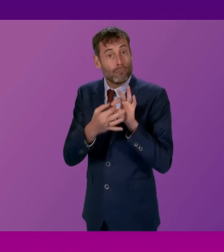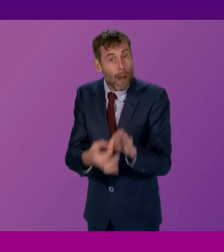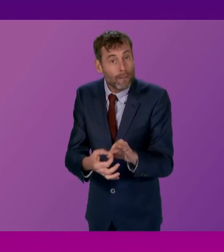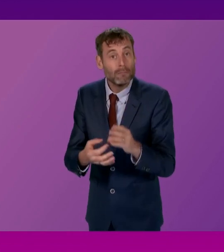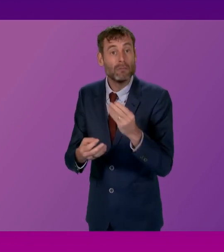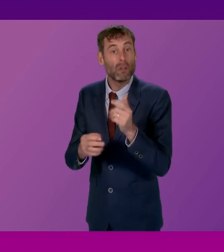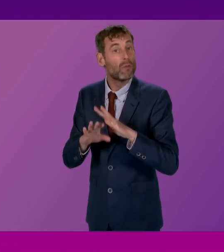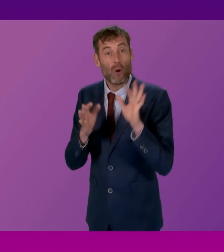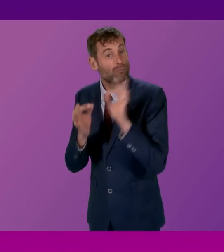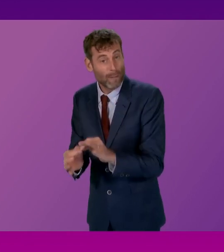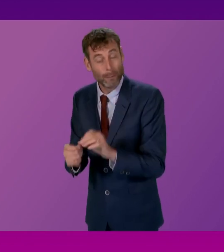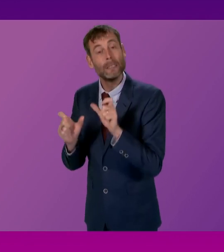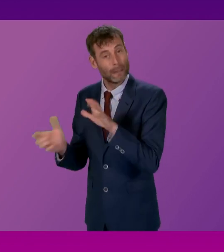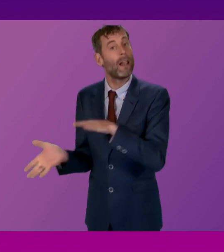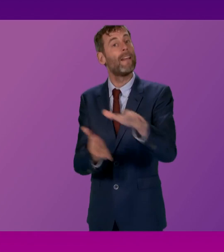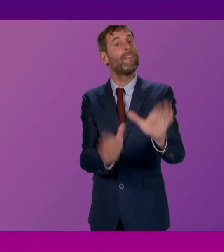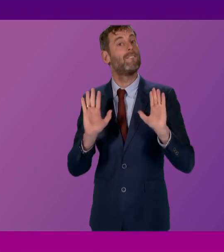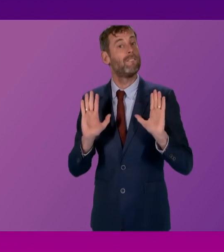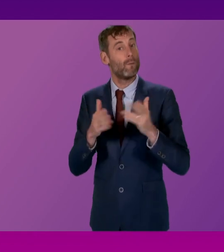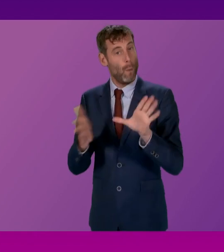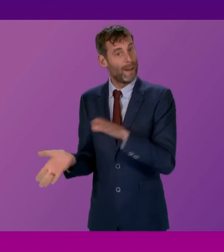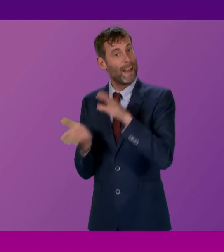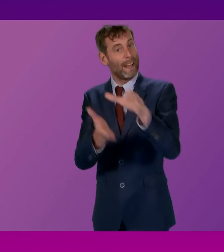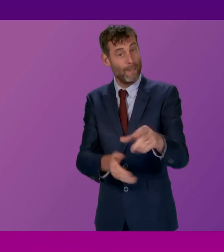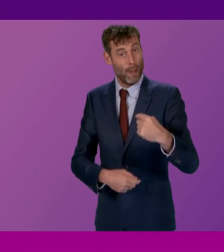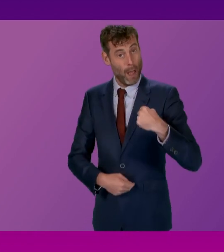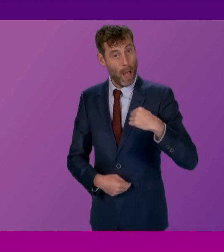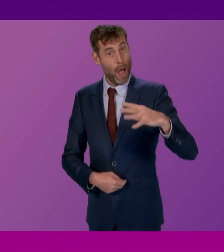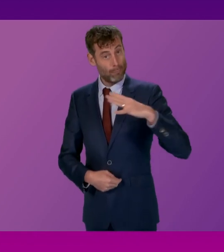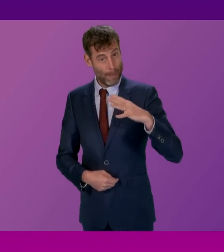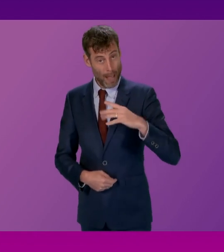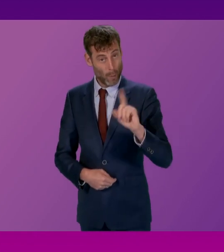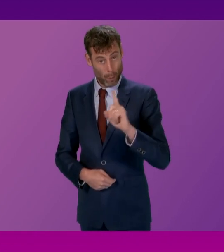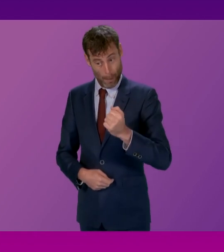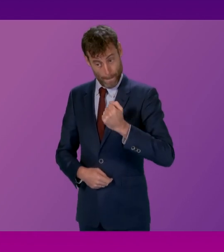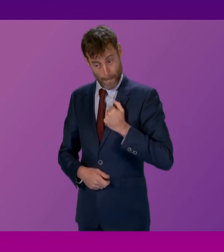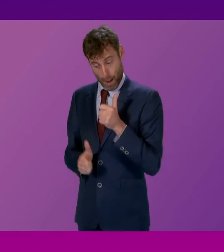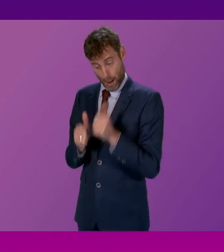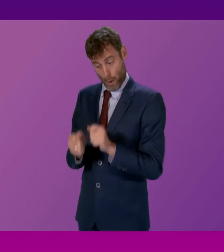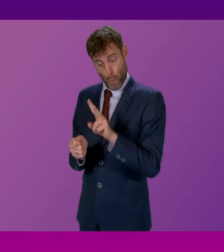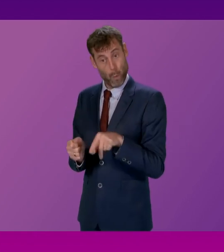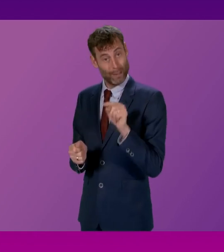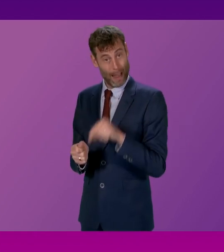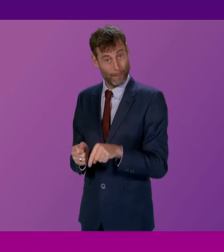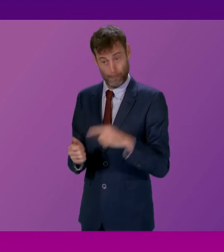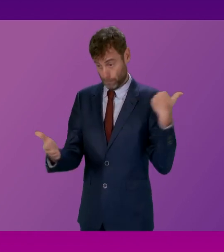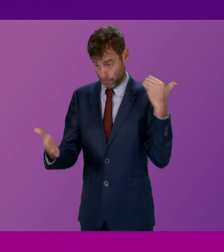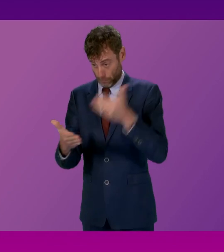That is why I, as First Minister, will hand over all my WhatsApp messages in unredacted form.